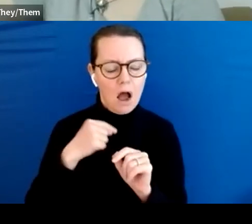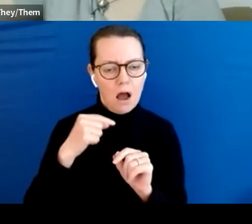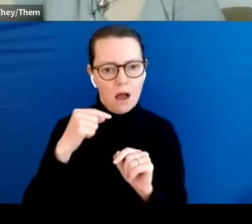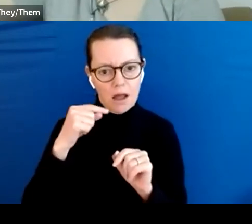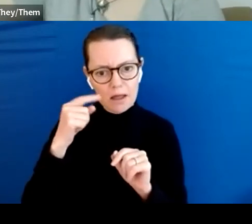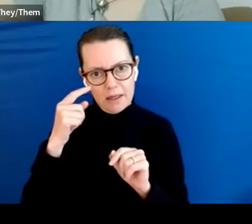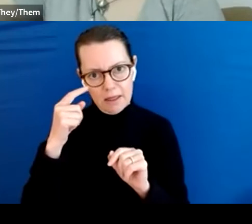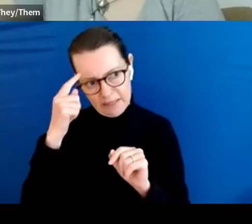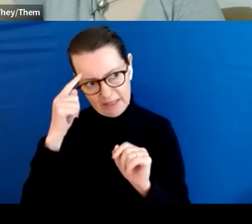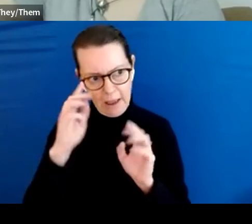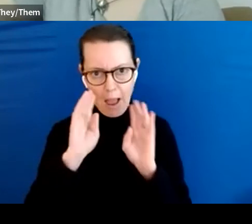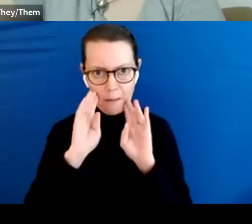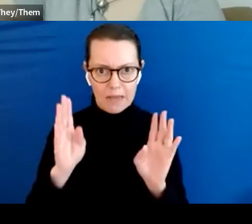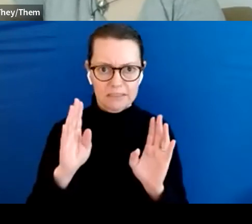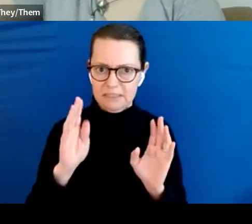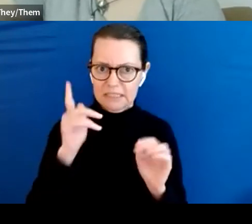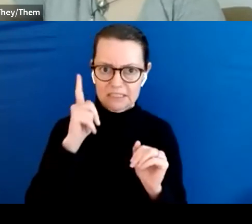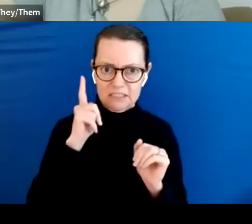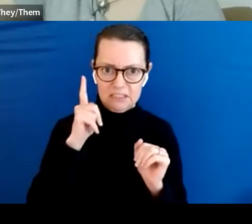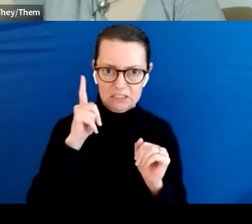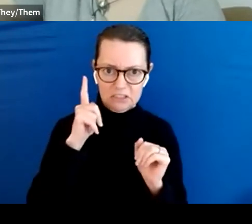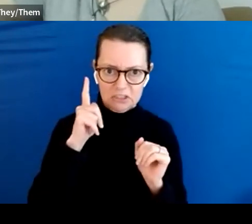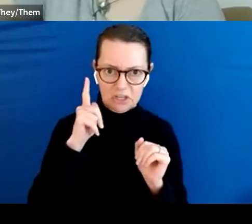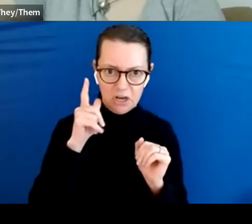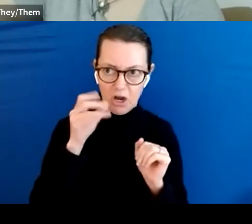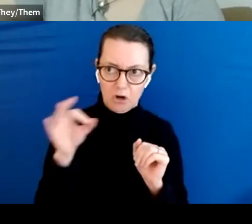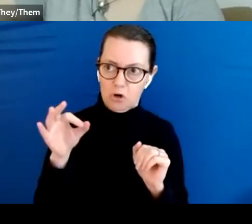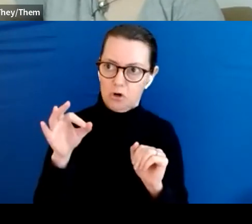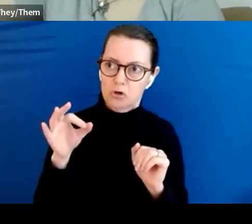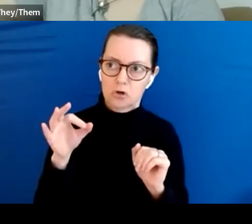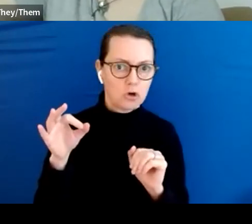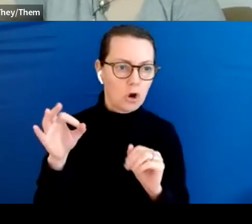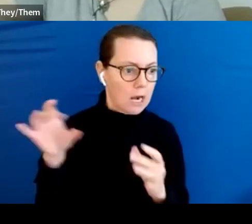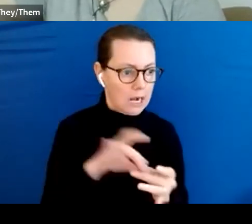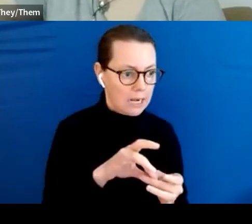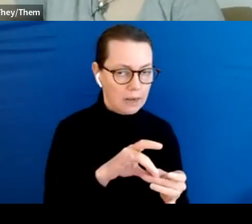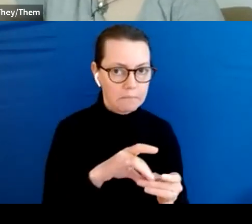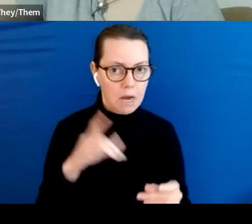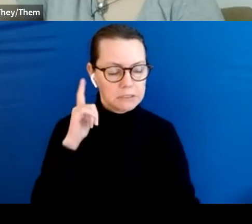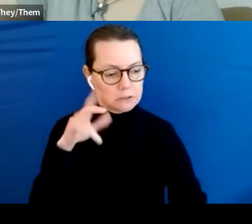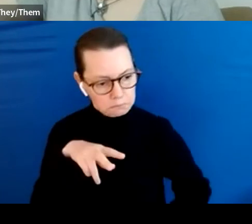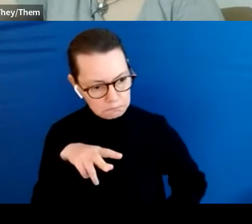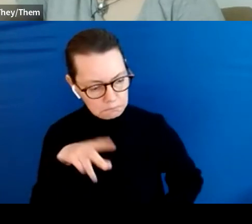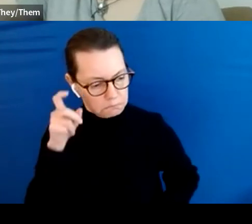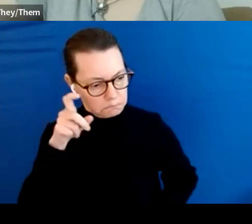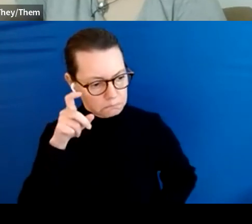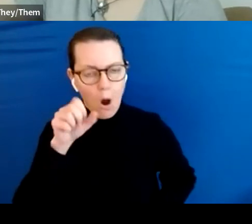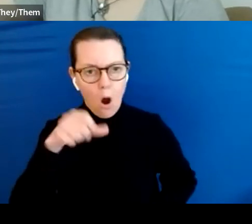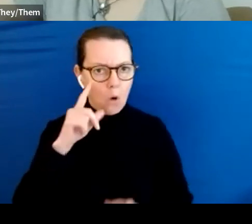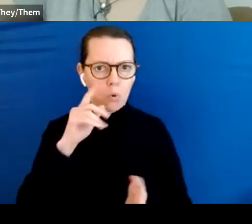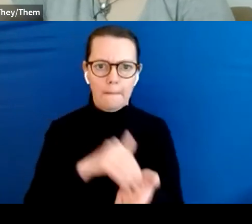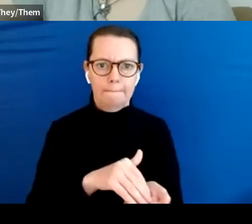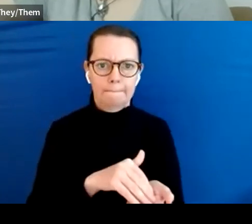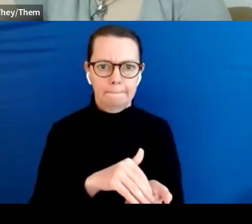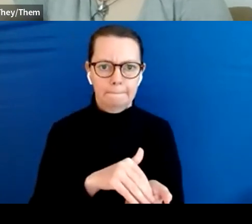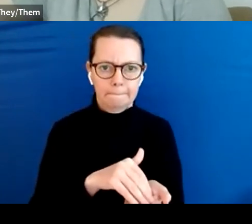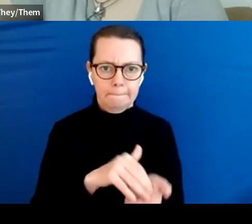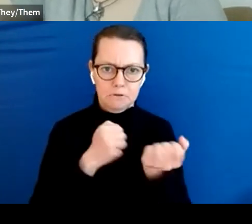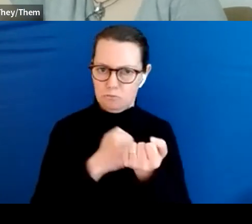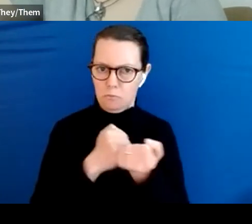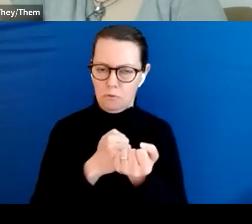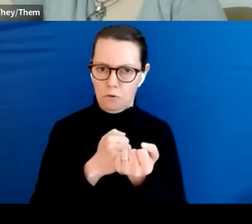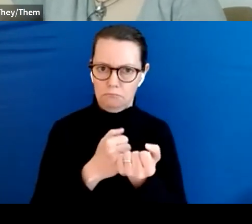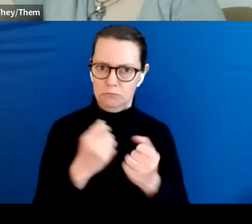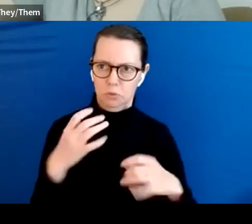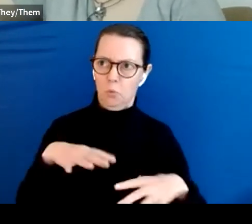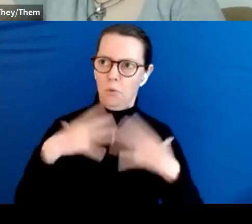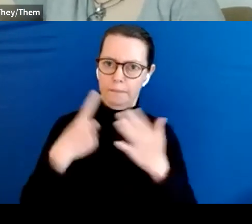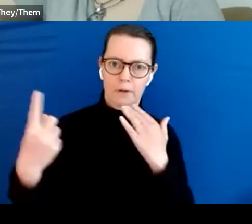I just find it quite amazing that a teacher who is she wasn't necessarily attached to the direct learning support was able to offer help and support you.